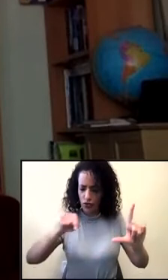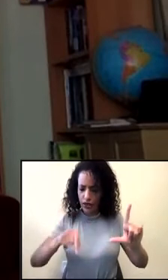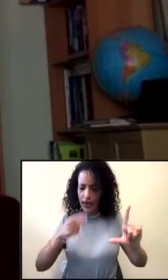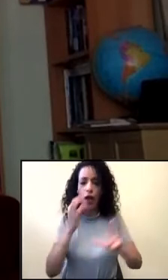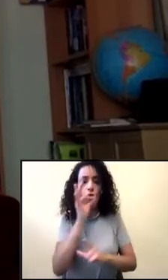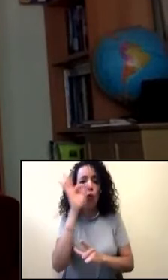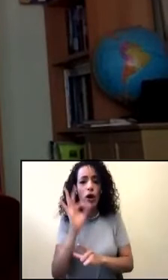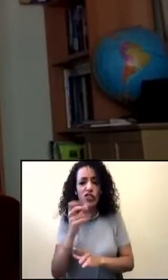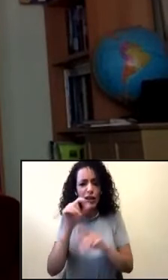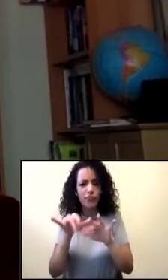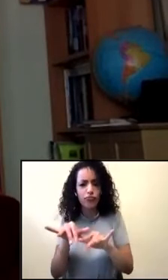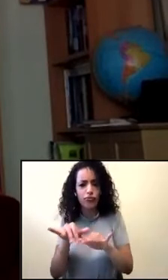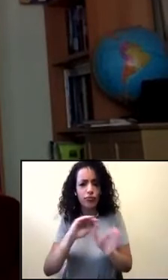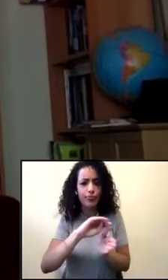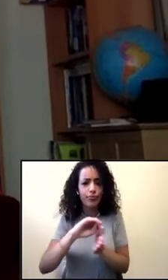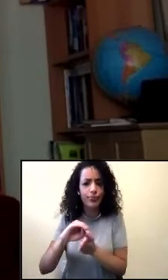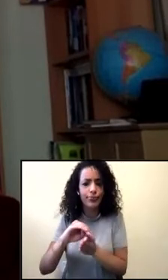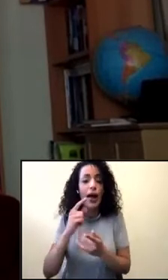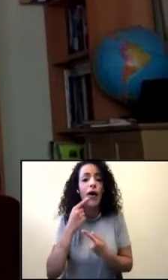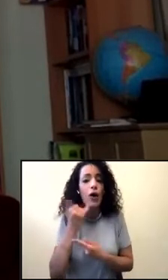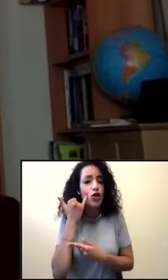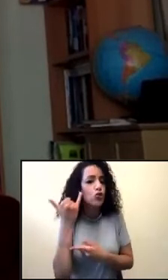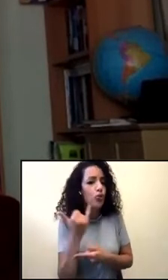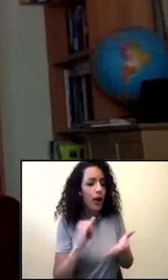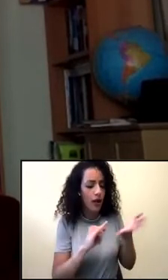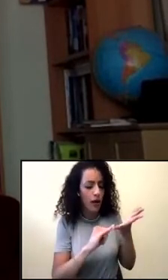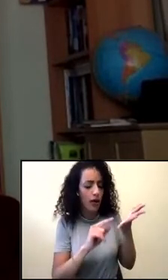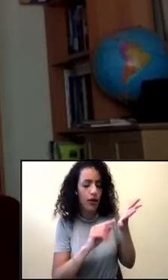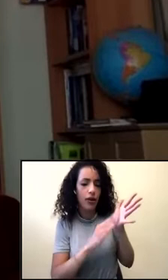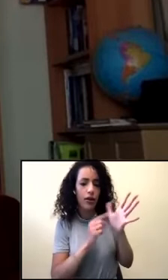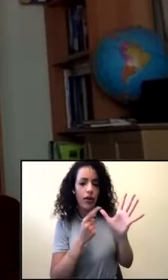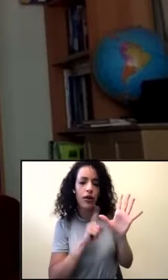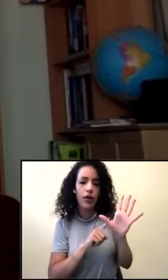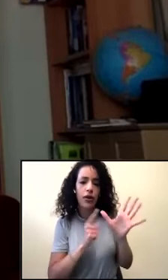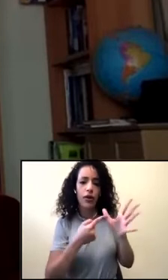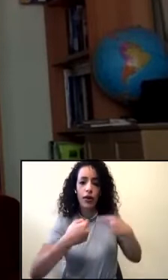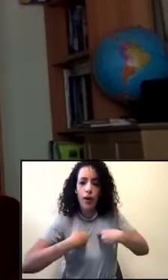who's been doing so much of our BSL interpreting over the course of MFest.